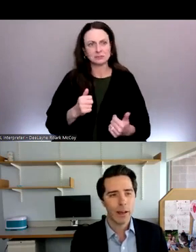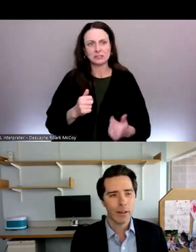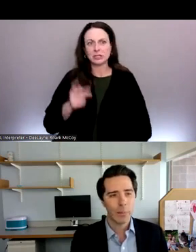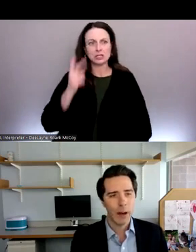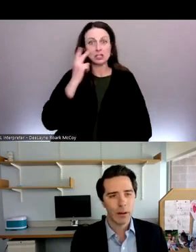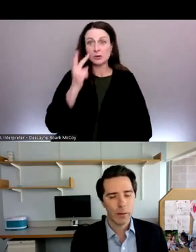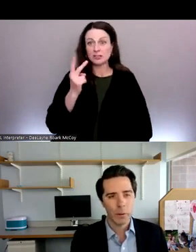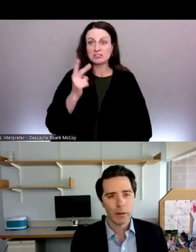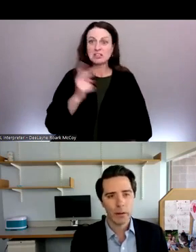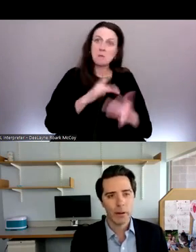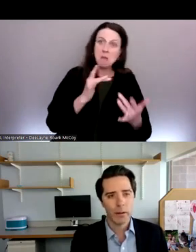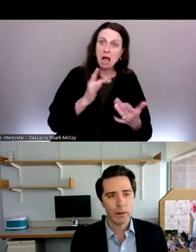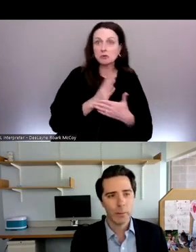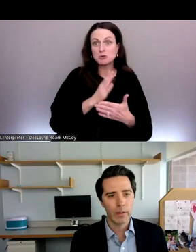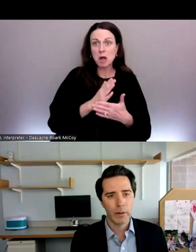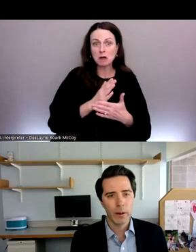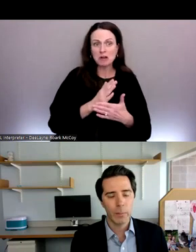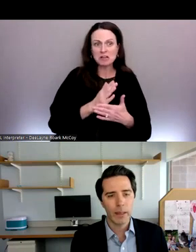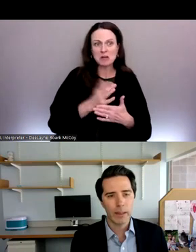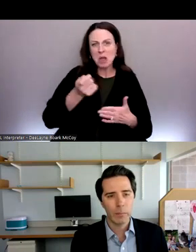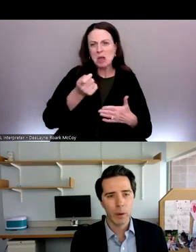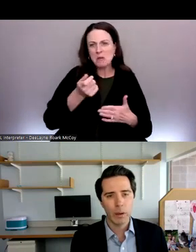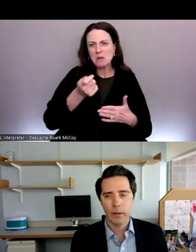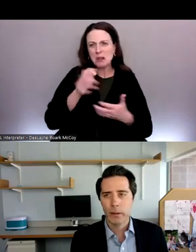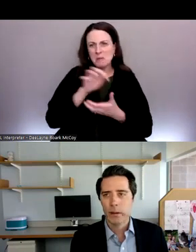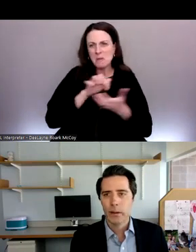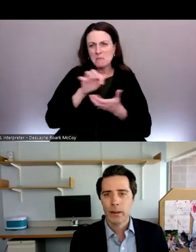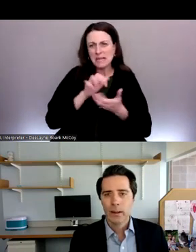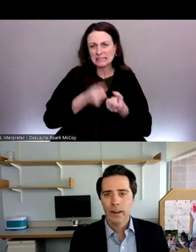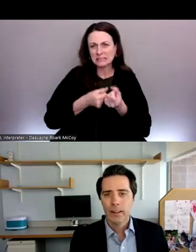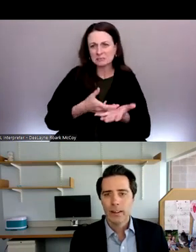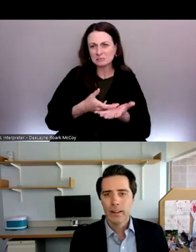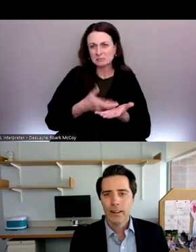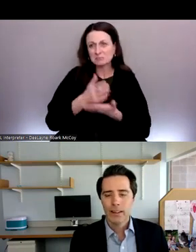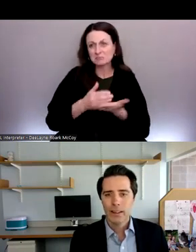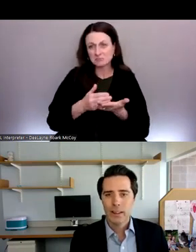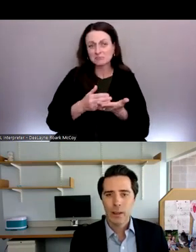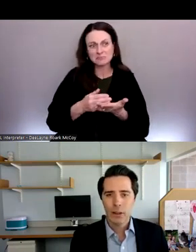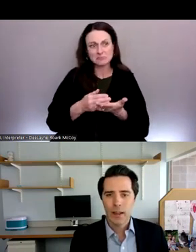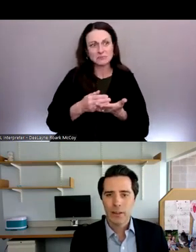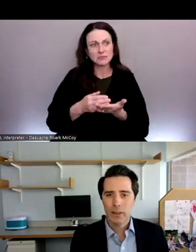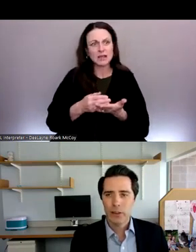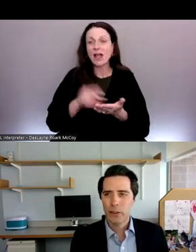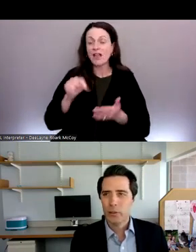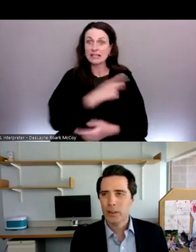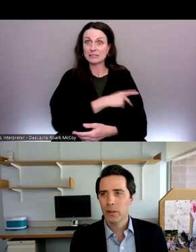was mild to moderate with a little bit of a mixed component